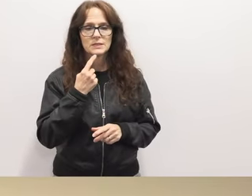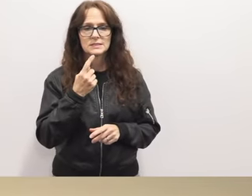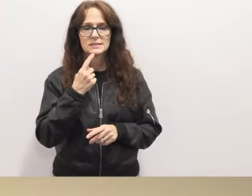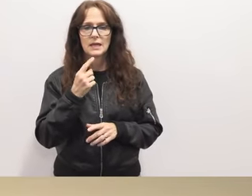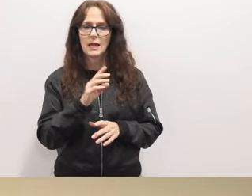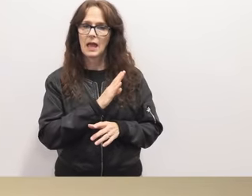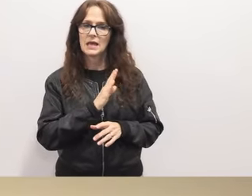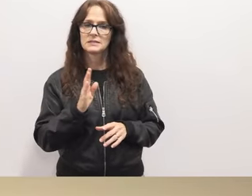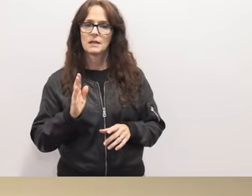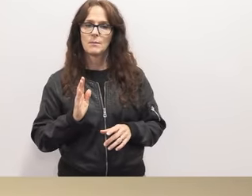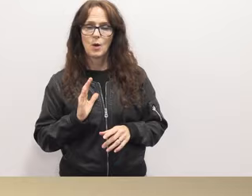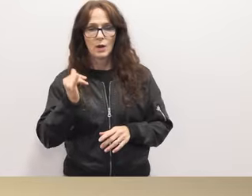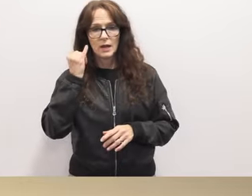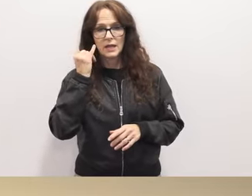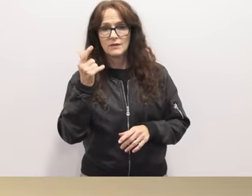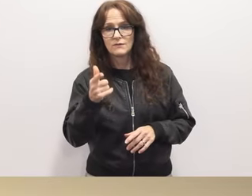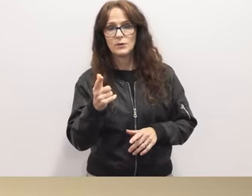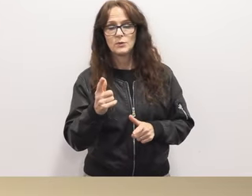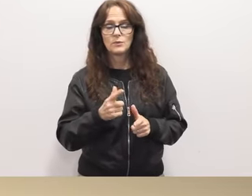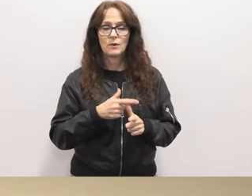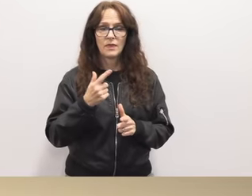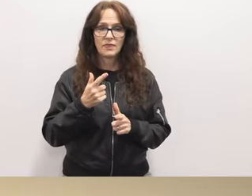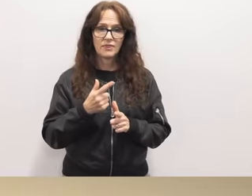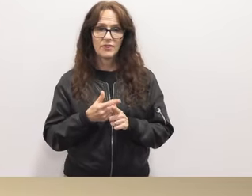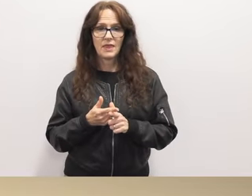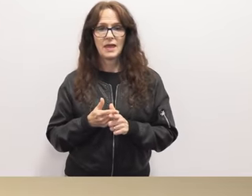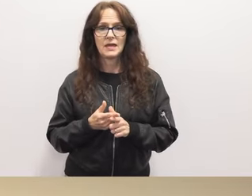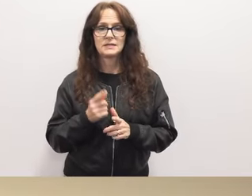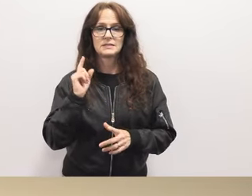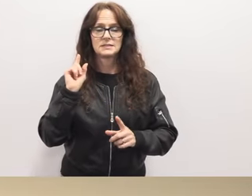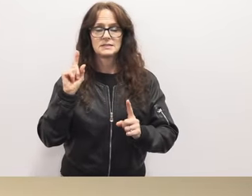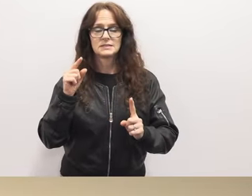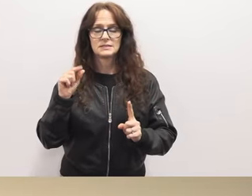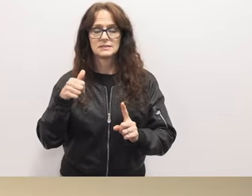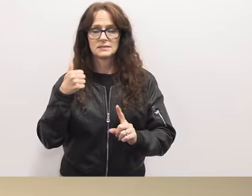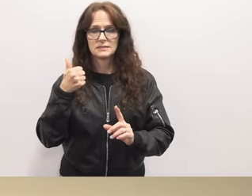that if you then set a target that is giving you